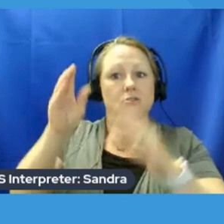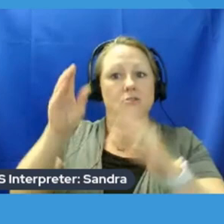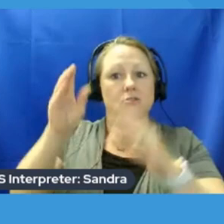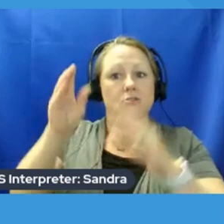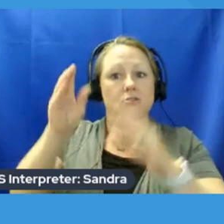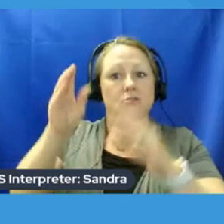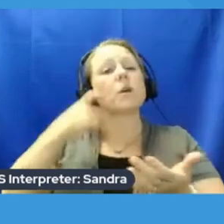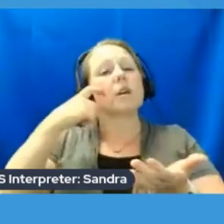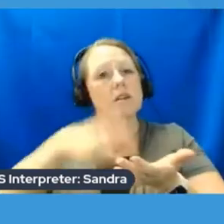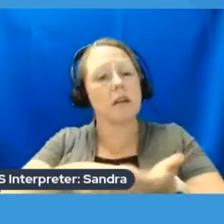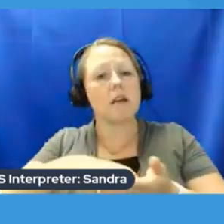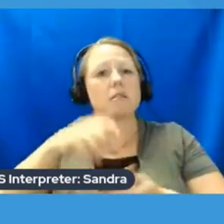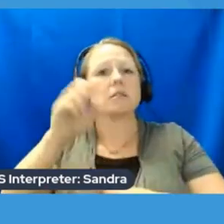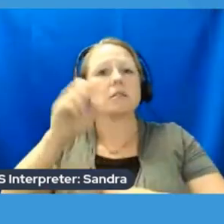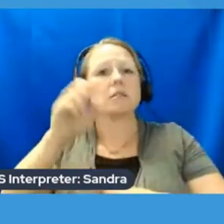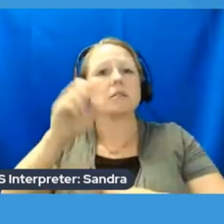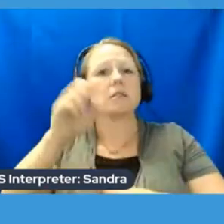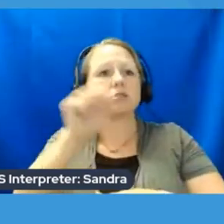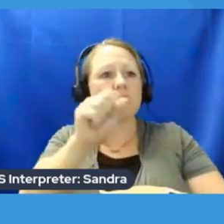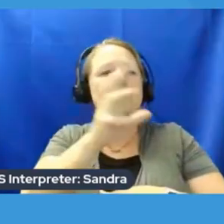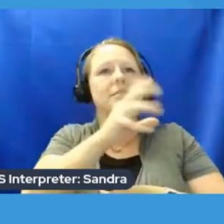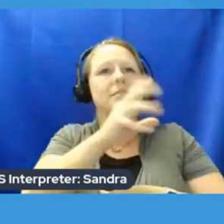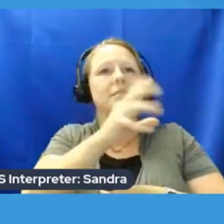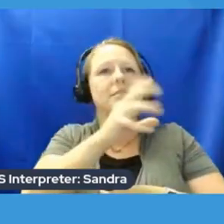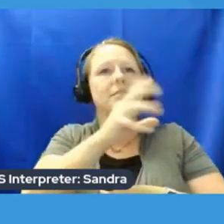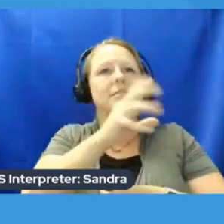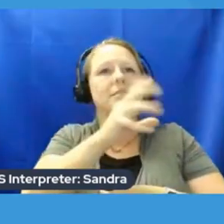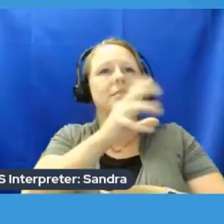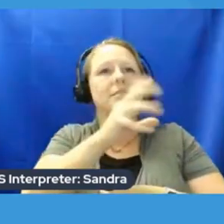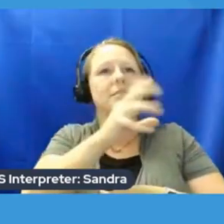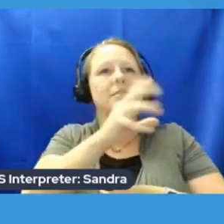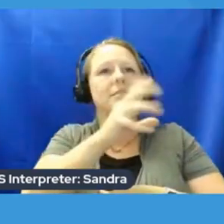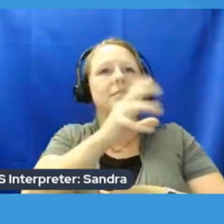right ways of doing things. And this holds true now